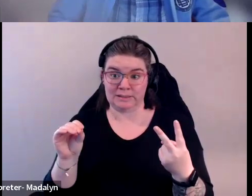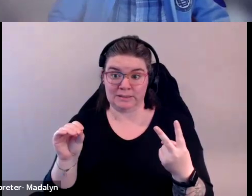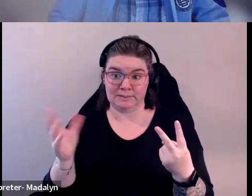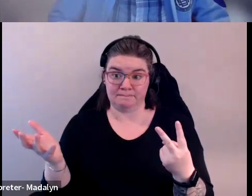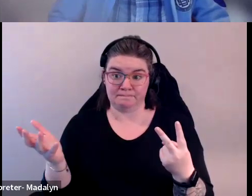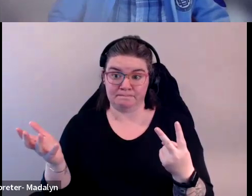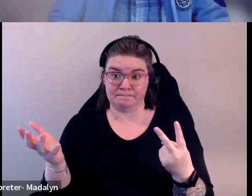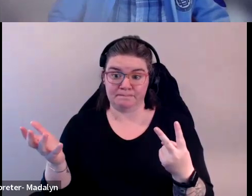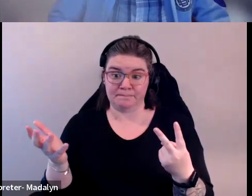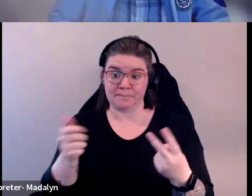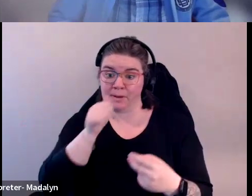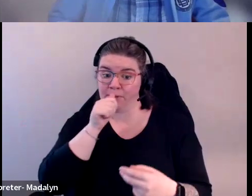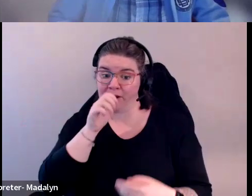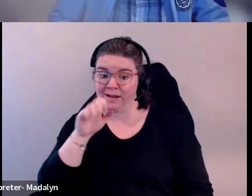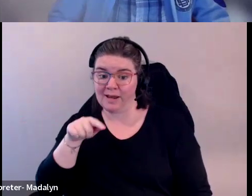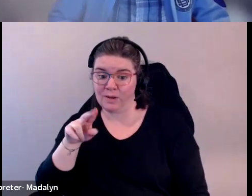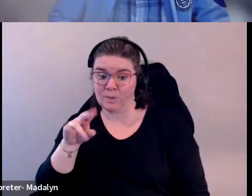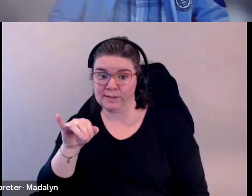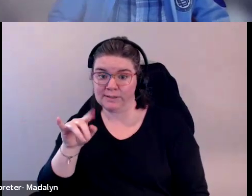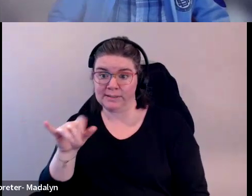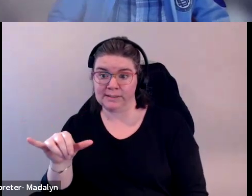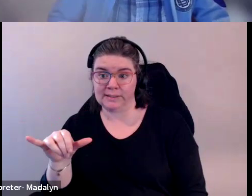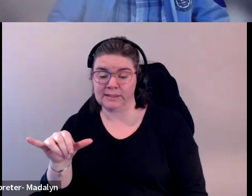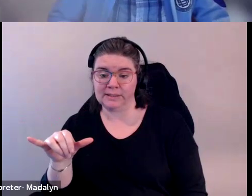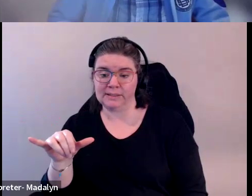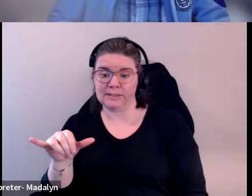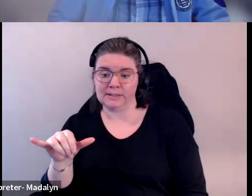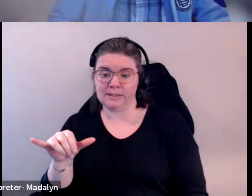Tom Olin: Private equity is A is Tom Olin: is A